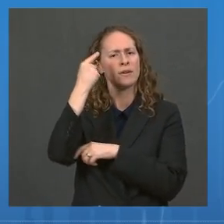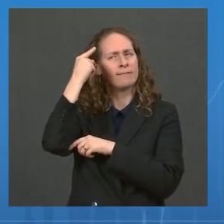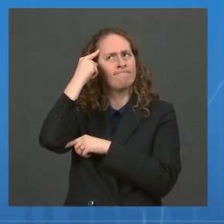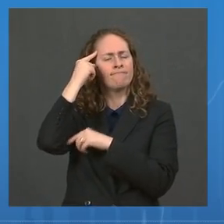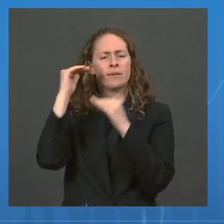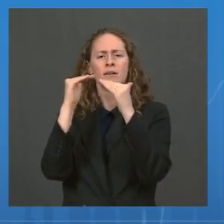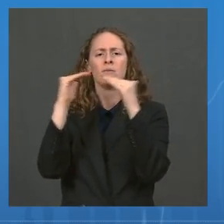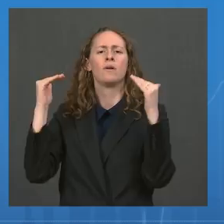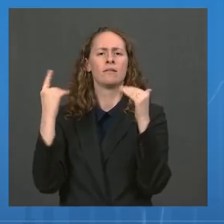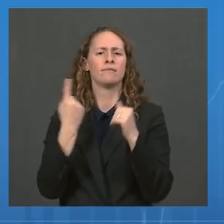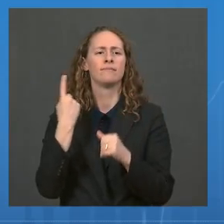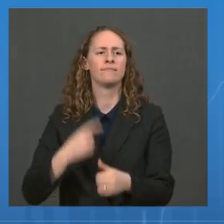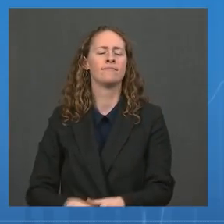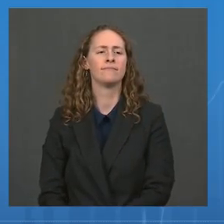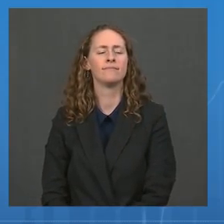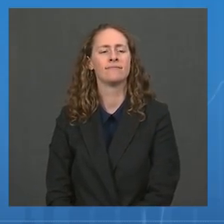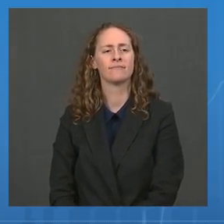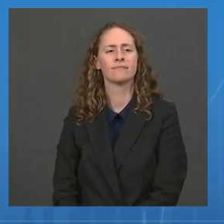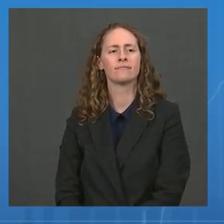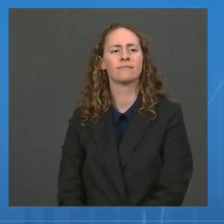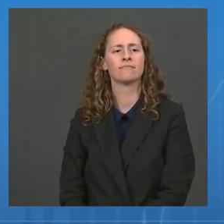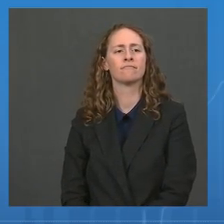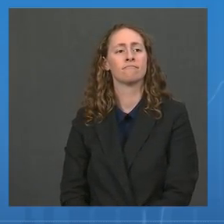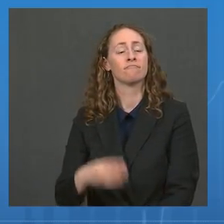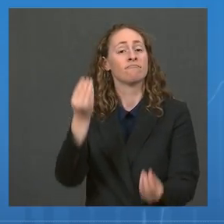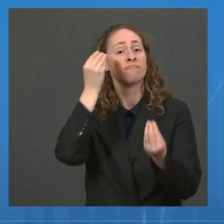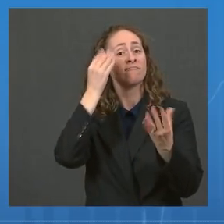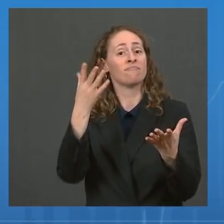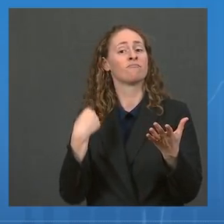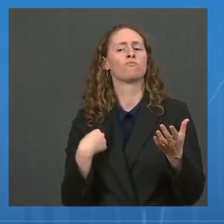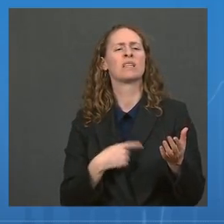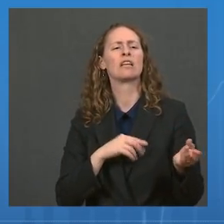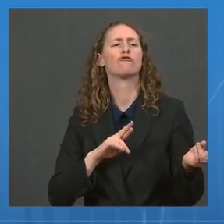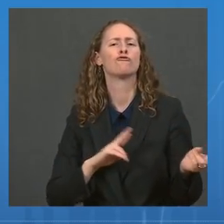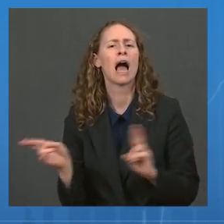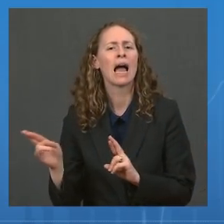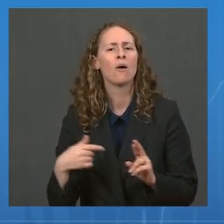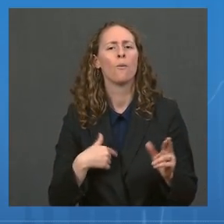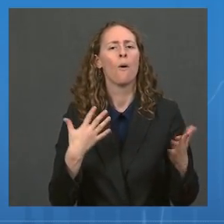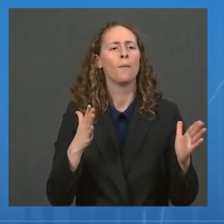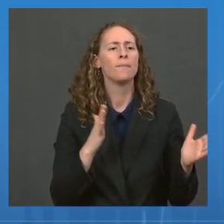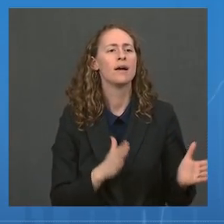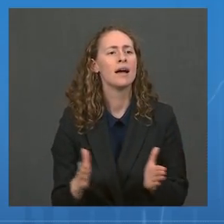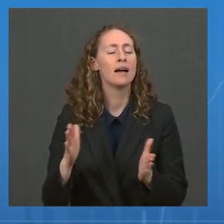Bottom line, we have been preparing and we are hitting the ground running to get booster shots in arms.